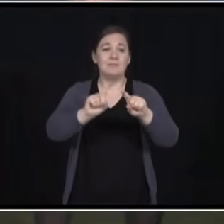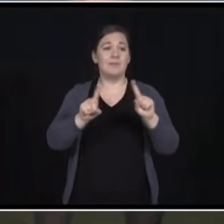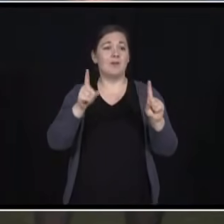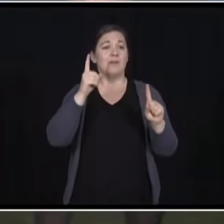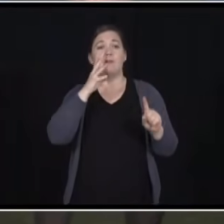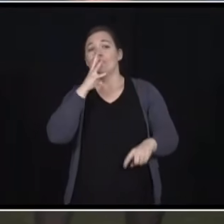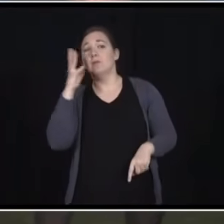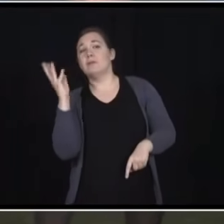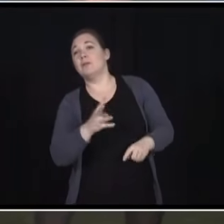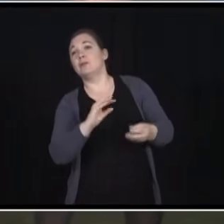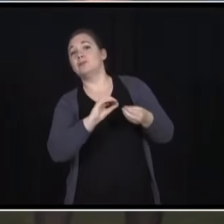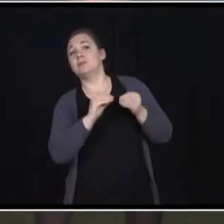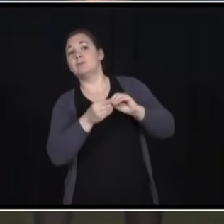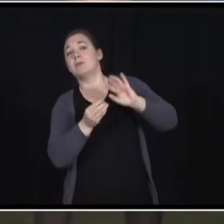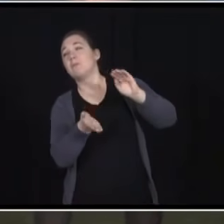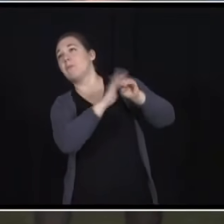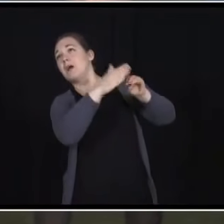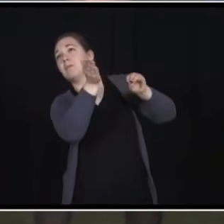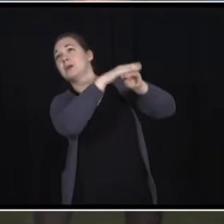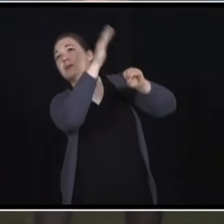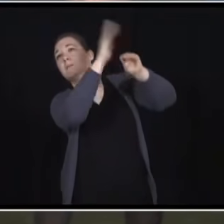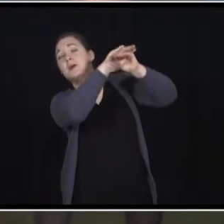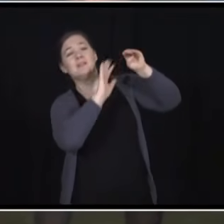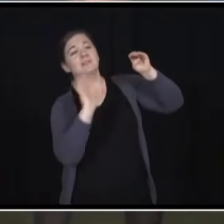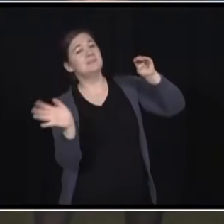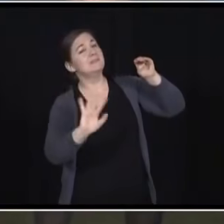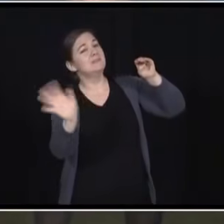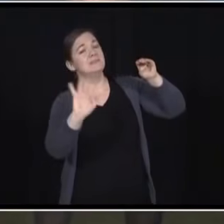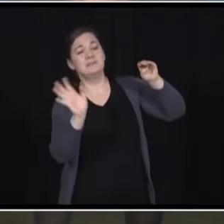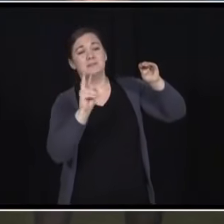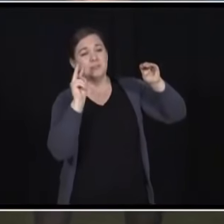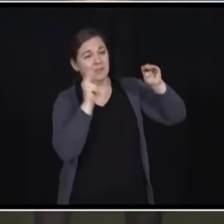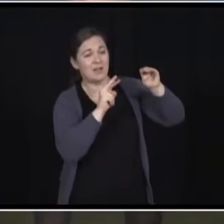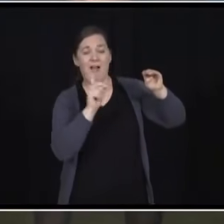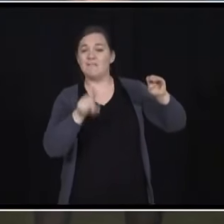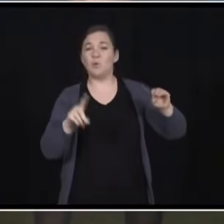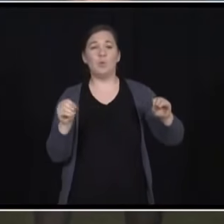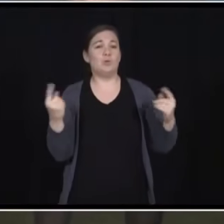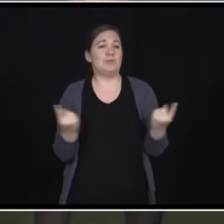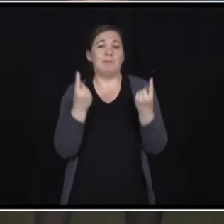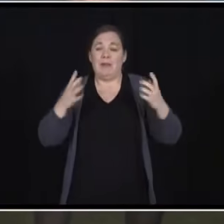businesses as The Premier said and we need to provide support but we can't let the numbers